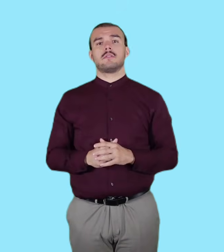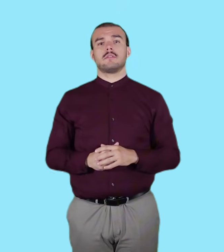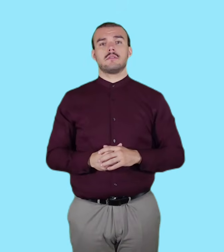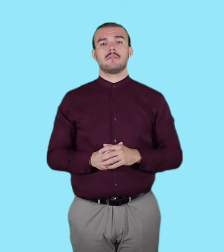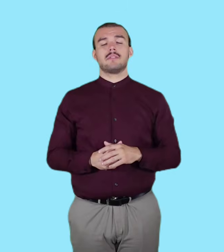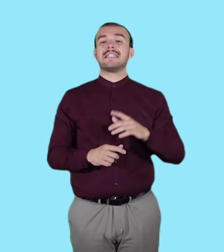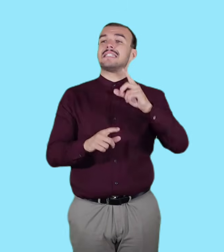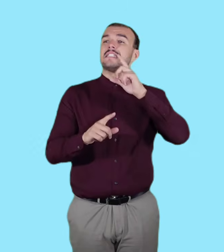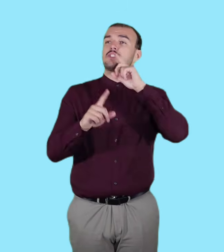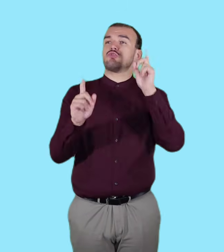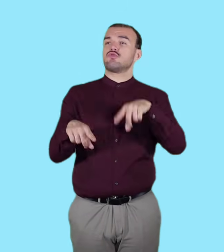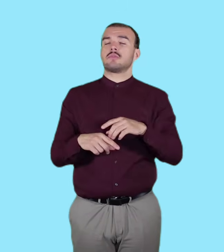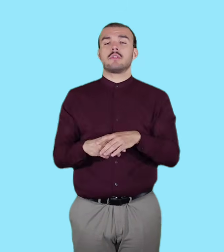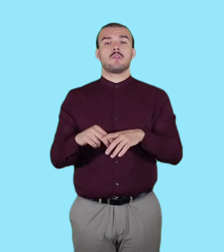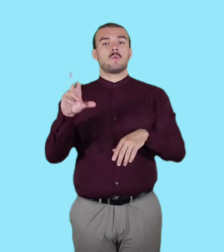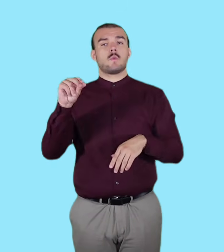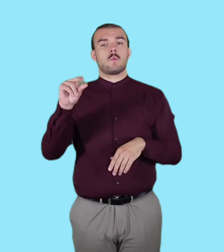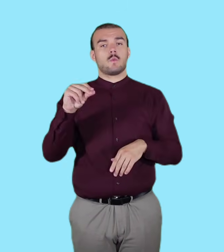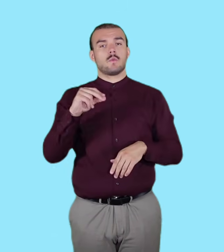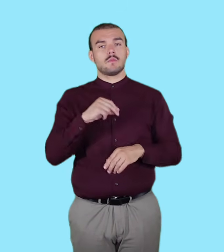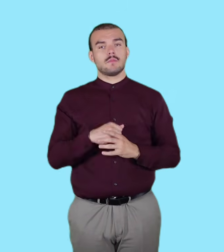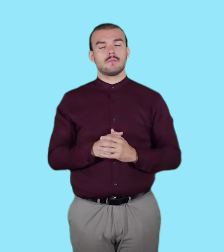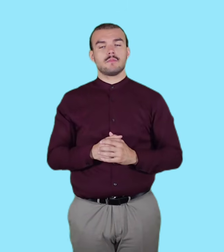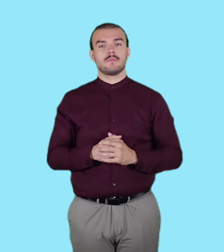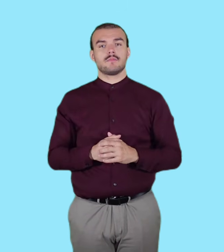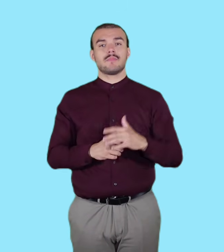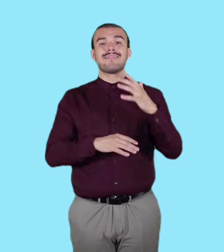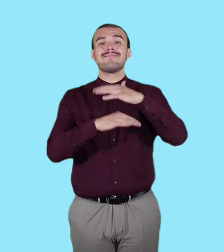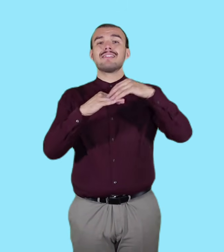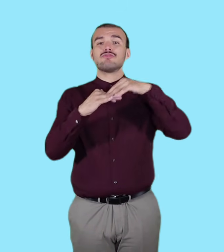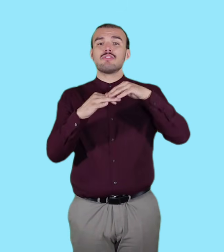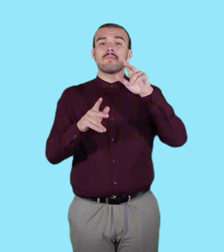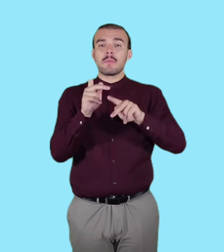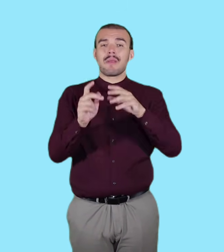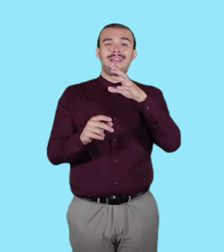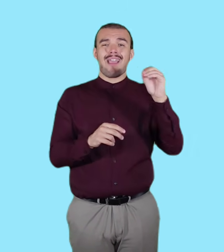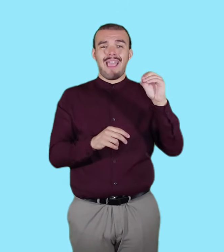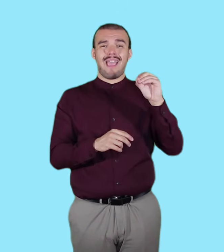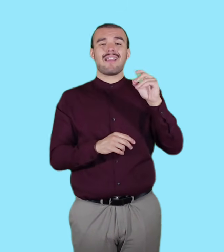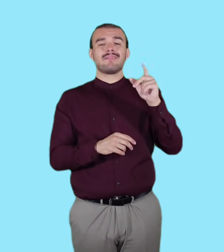Answer: No. Indigenous people and Native Americans,